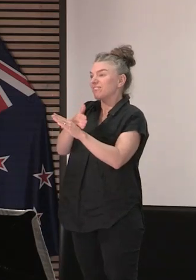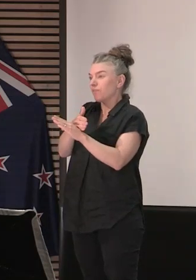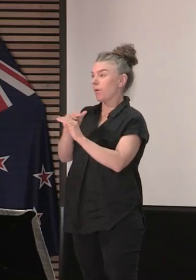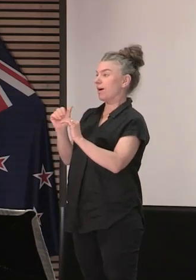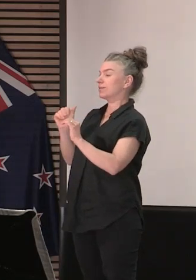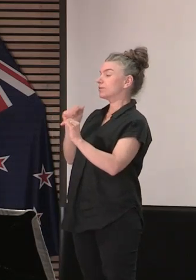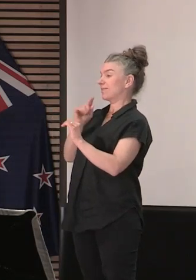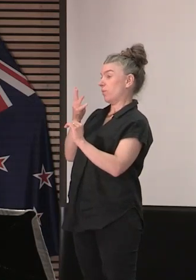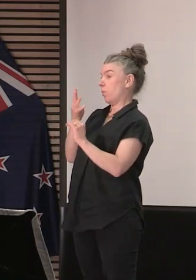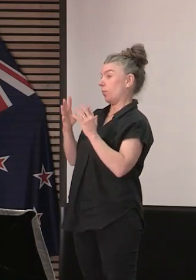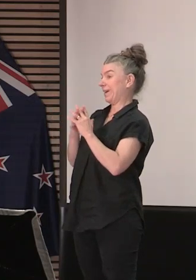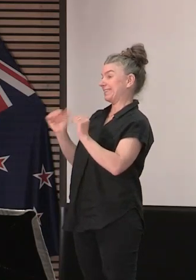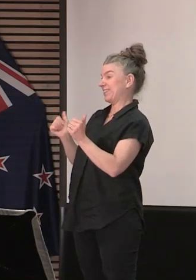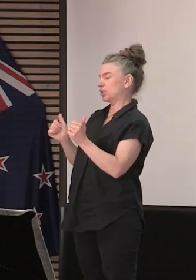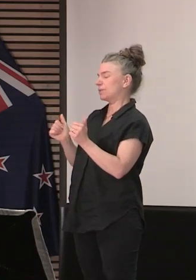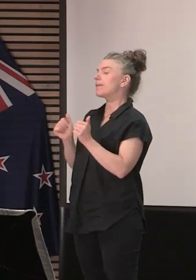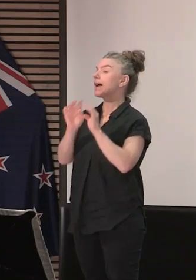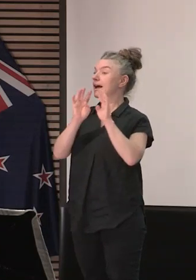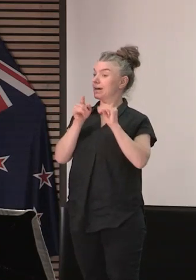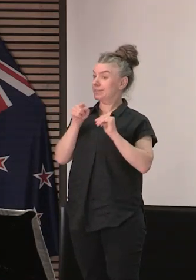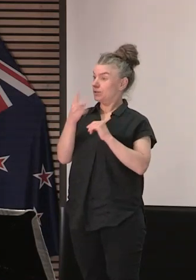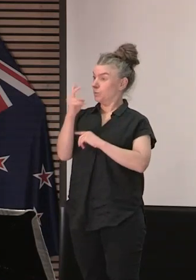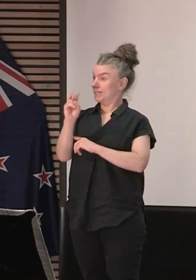Cabinet willmake a decision on our nextsteps.